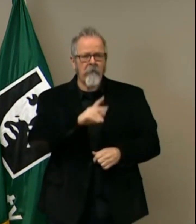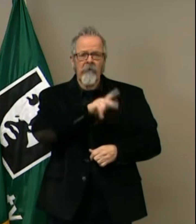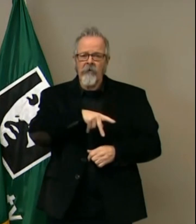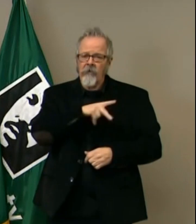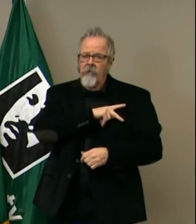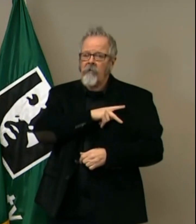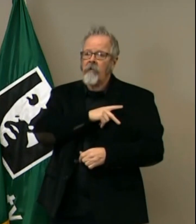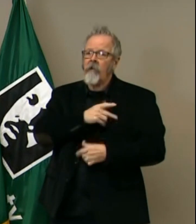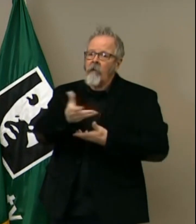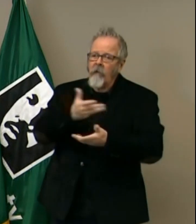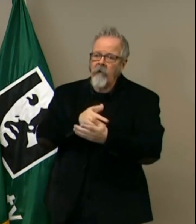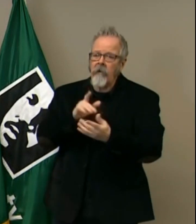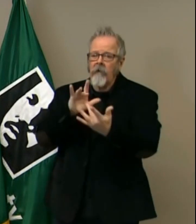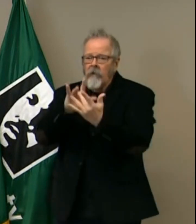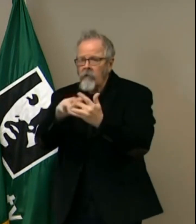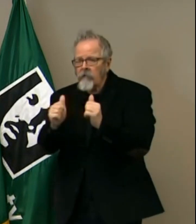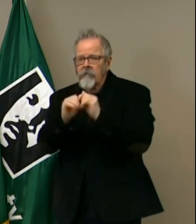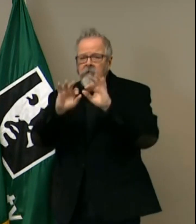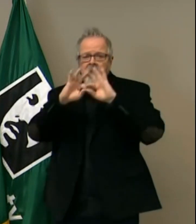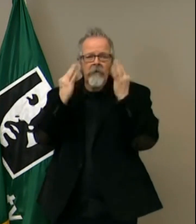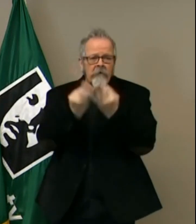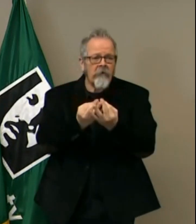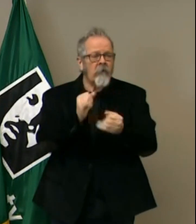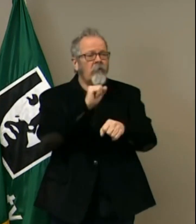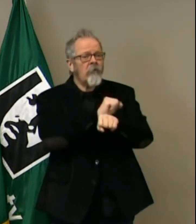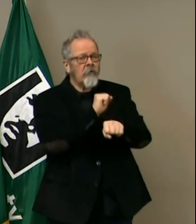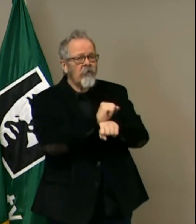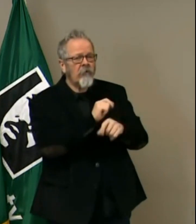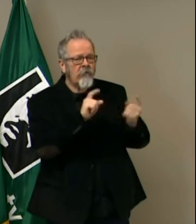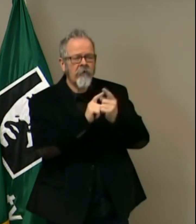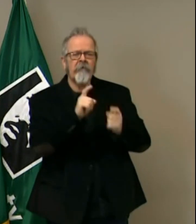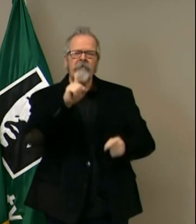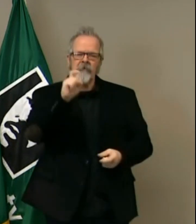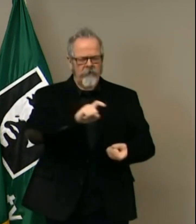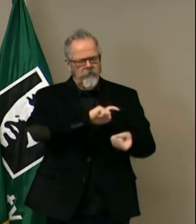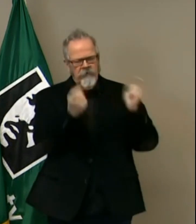seated in all occasions we have simply got to limit the number of pee